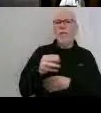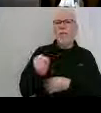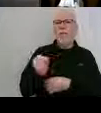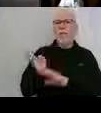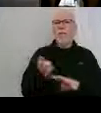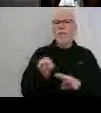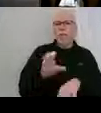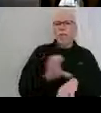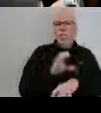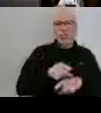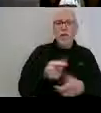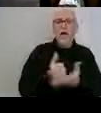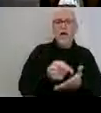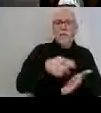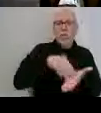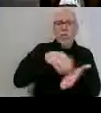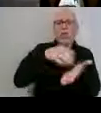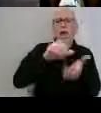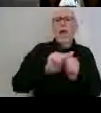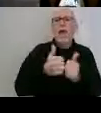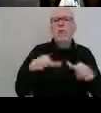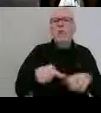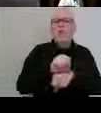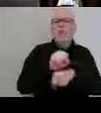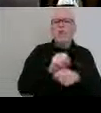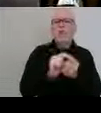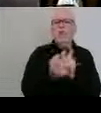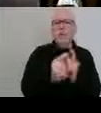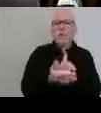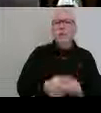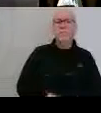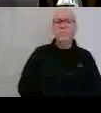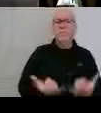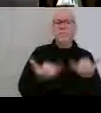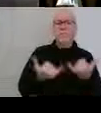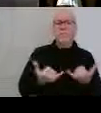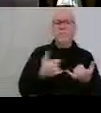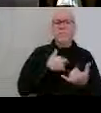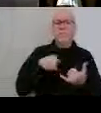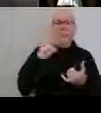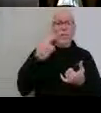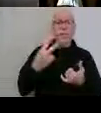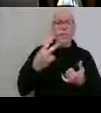to help them learn how to do the work of translation. Now we're seeing this evolving into the use